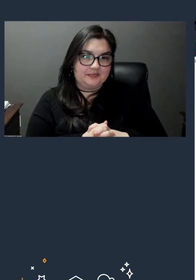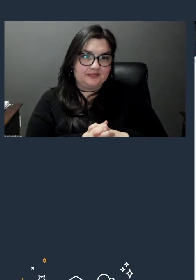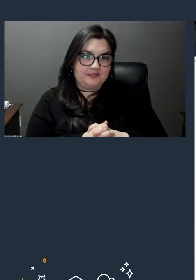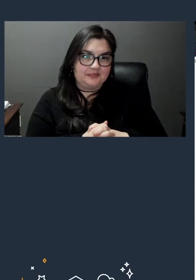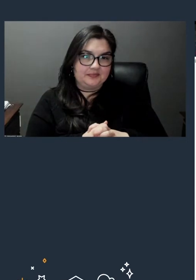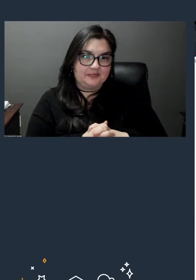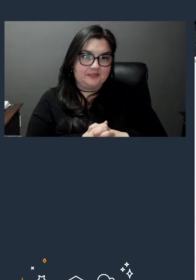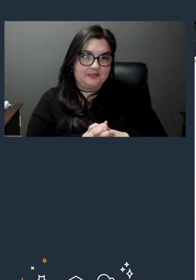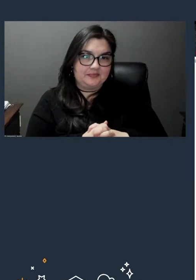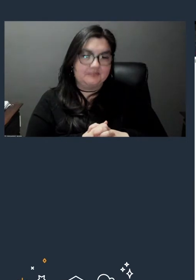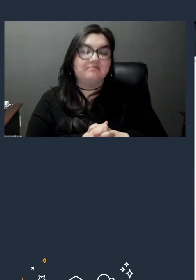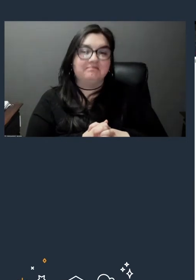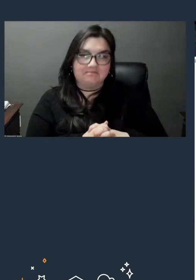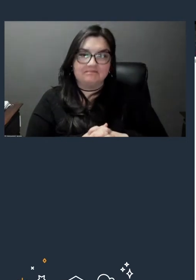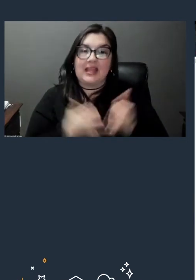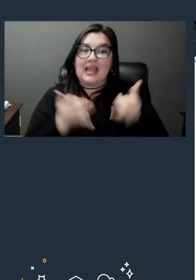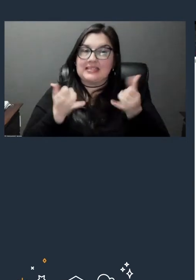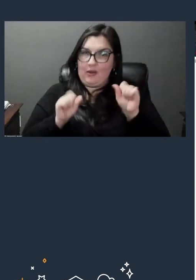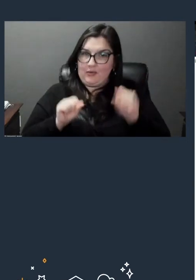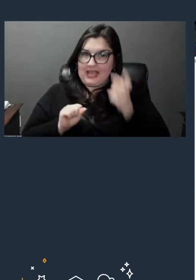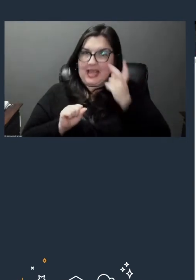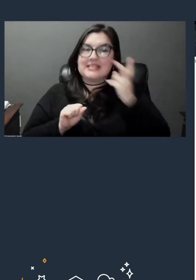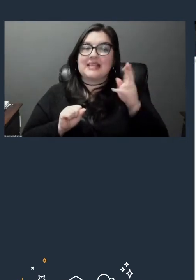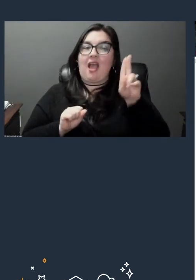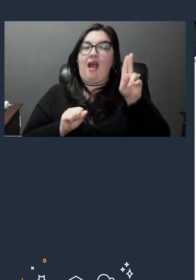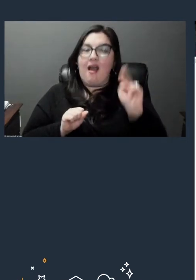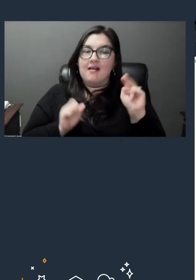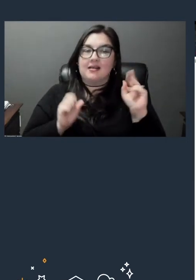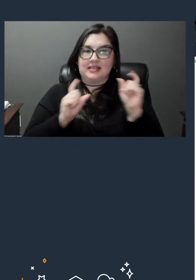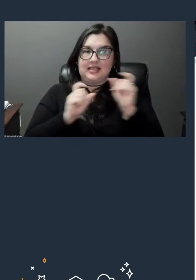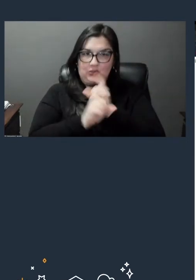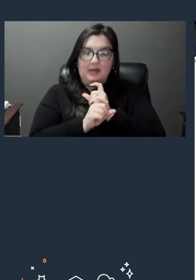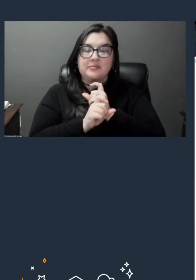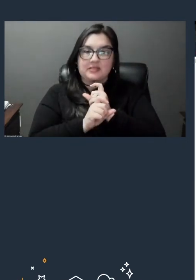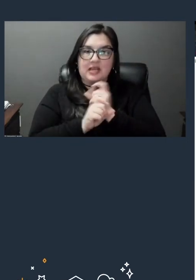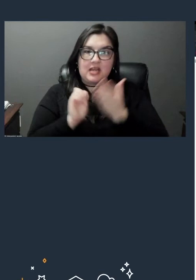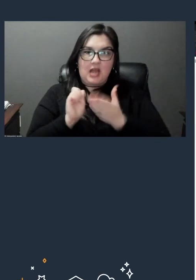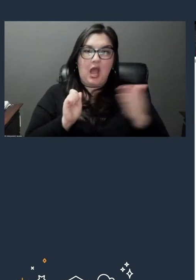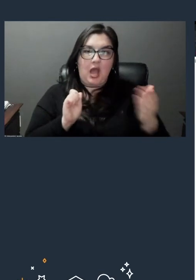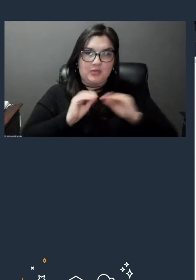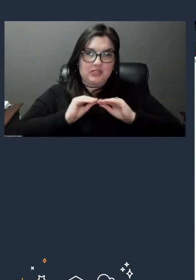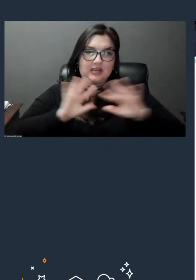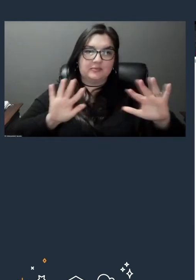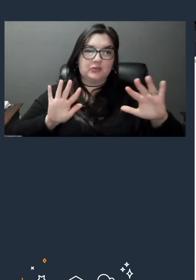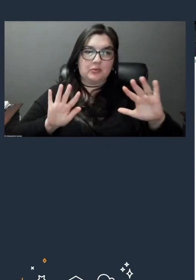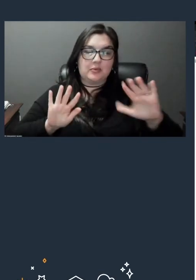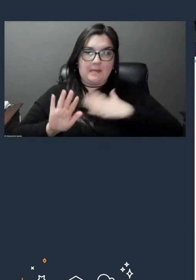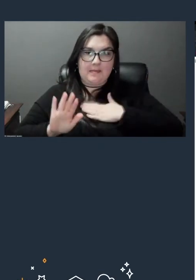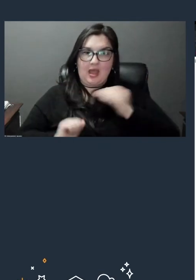Now I can see how my unencrypted objects are distributed across my organization by account,